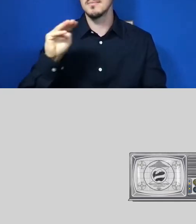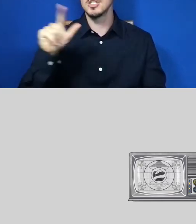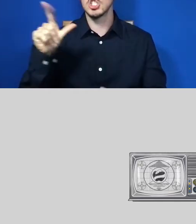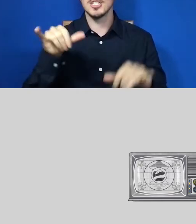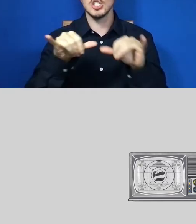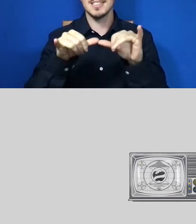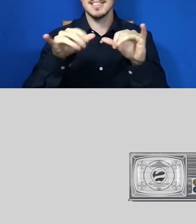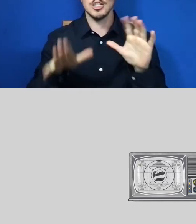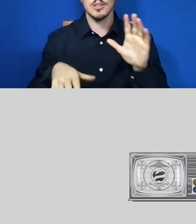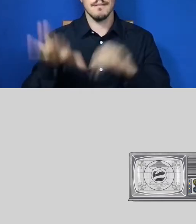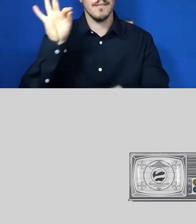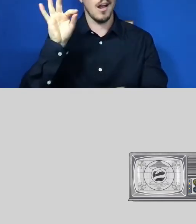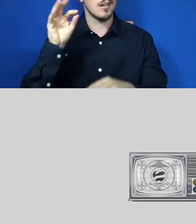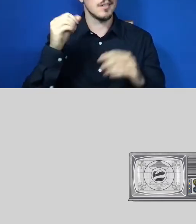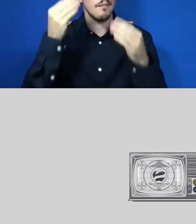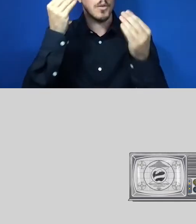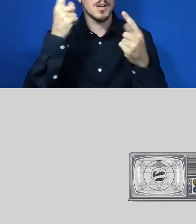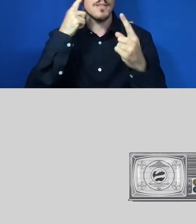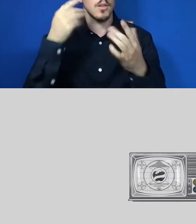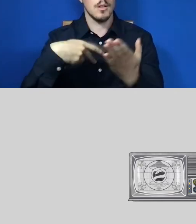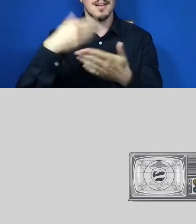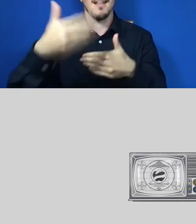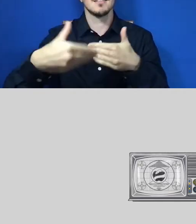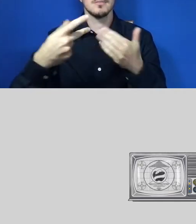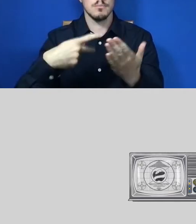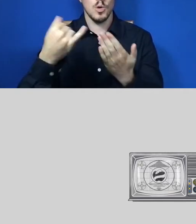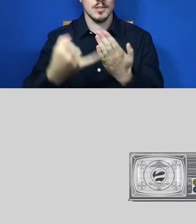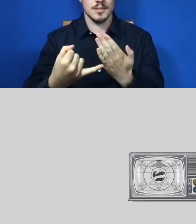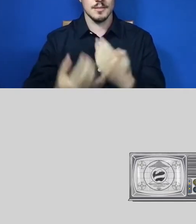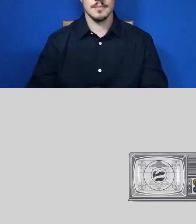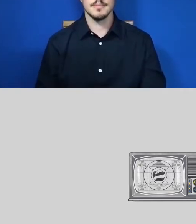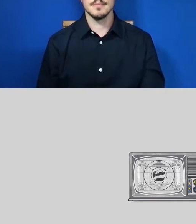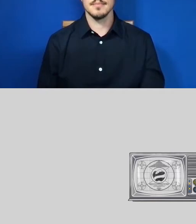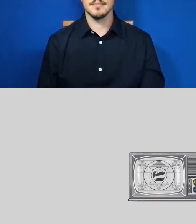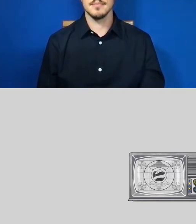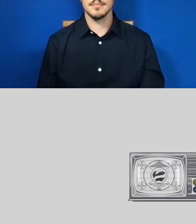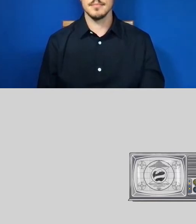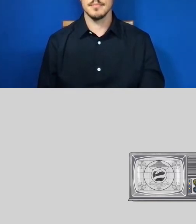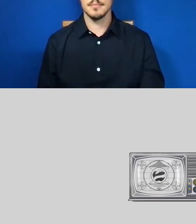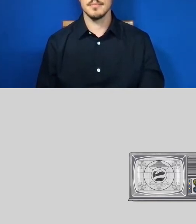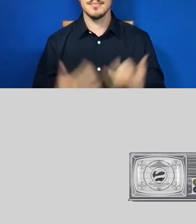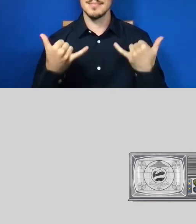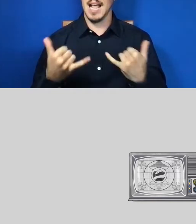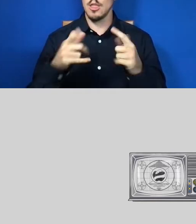can find data for their next machine learning project. Now let's take a look at the report.